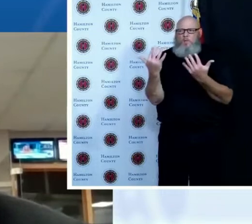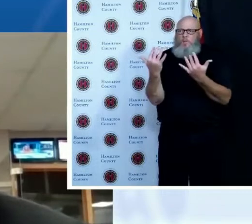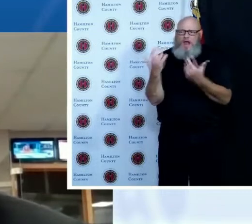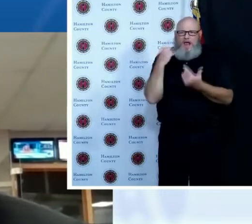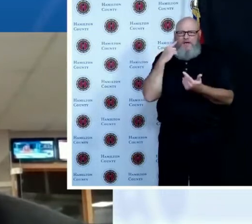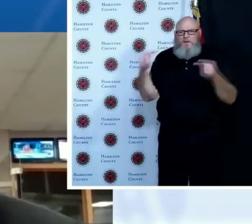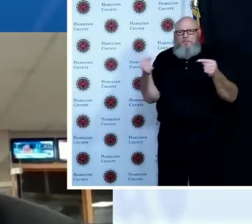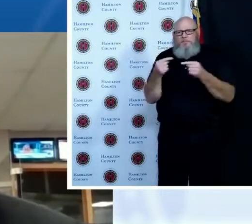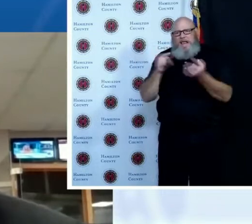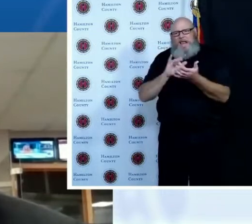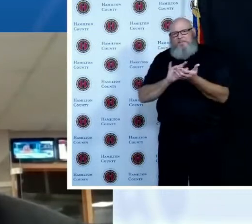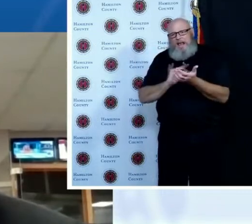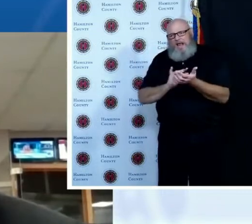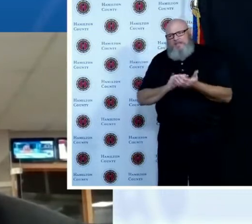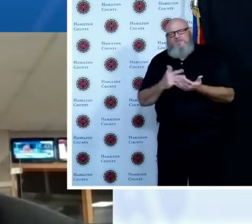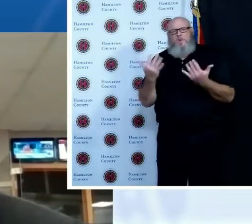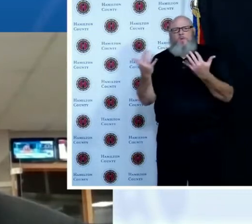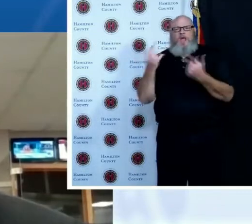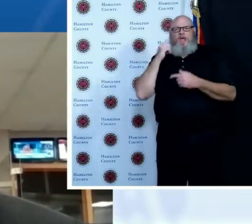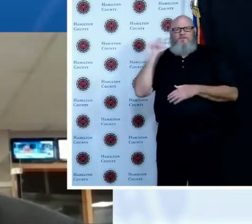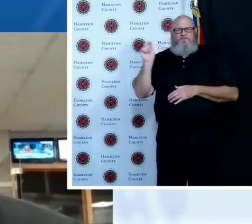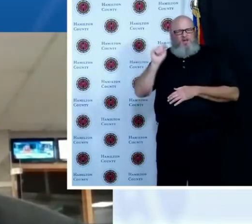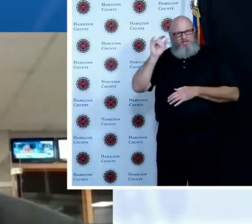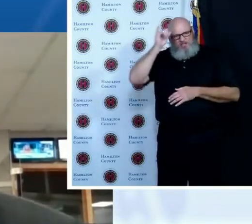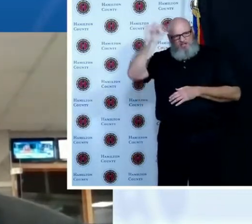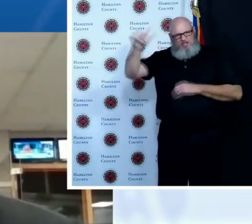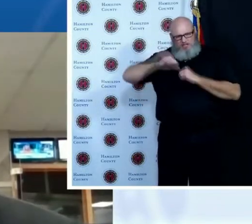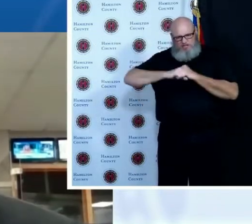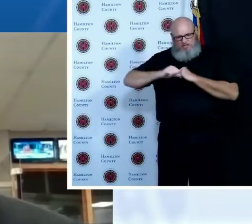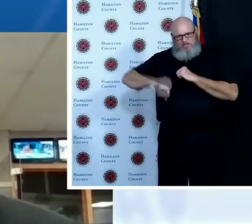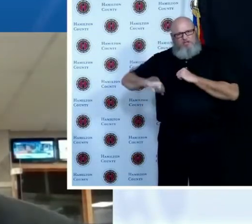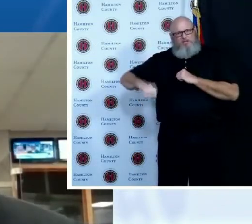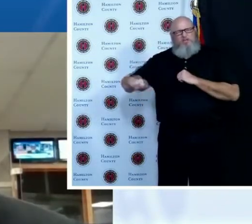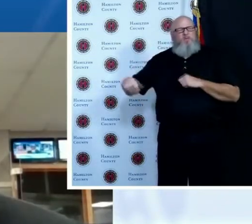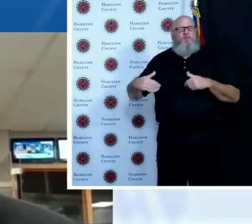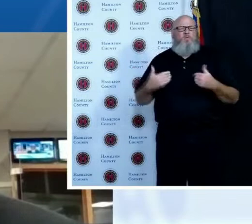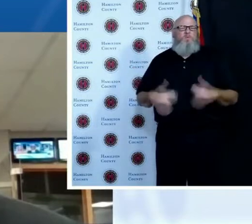she said there just aren't enough nurses right now at UC what are your thoughts in reference to that